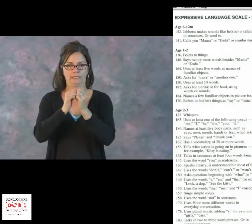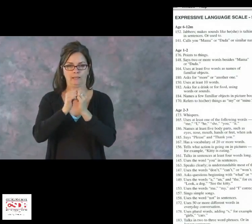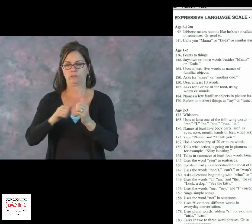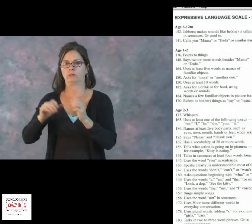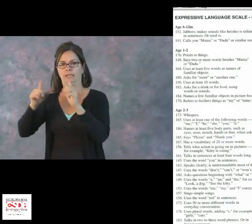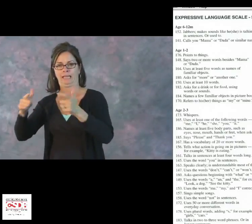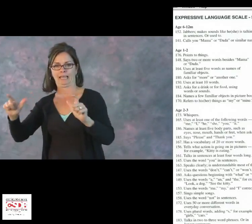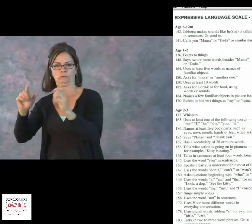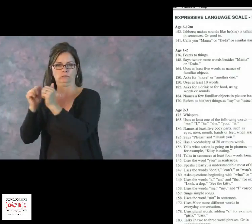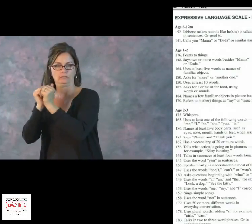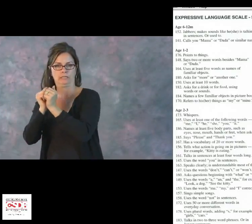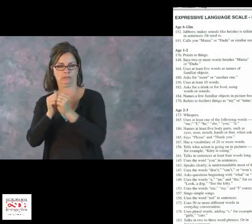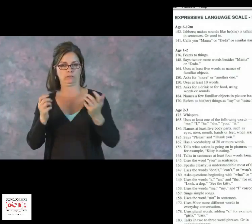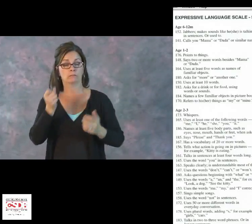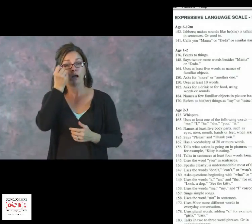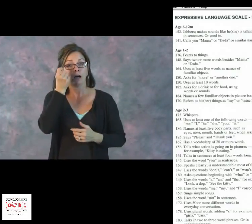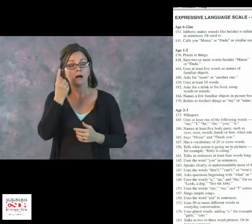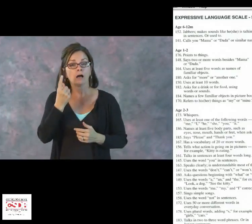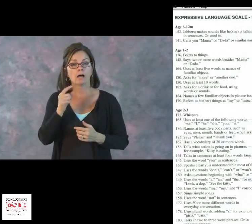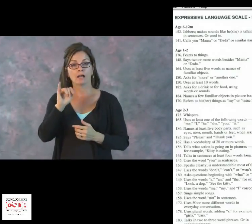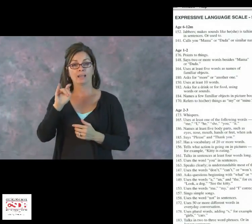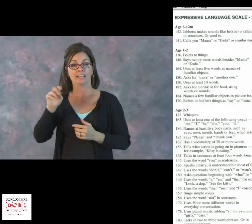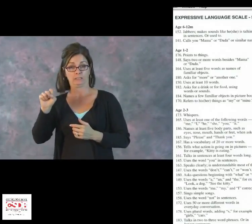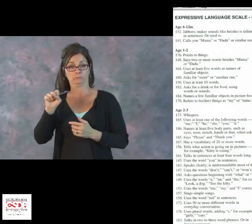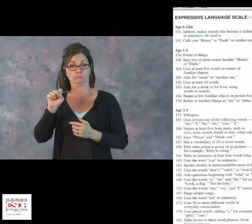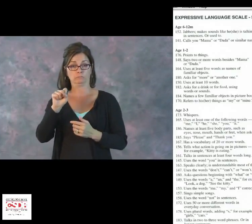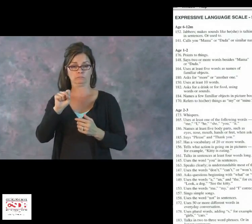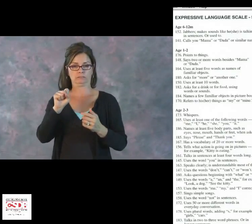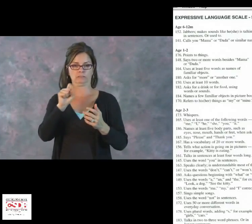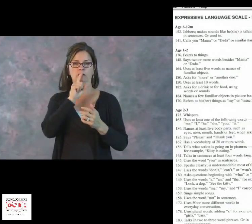However, the items are scrambled within the category,